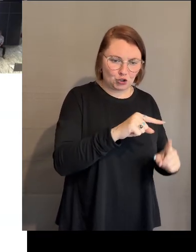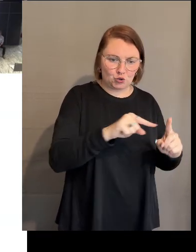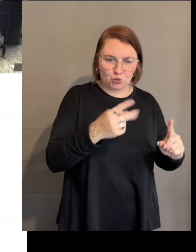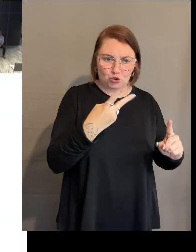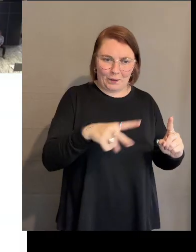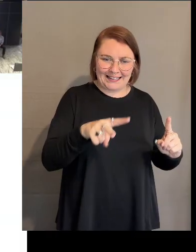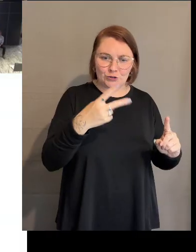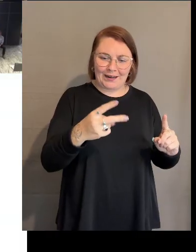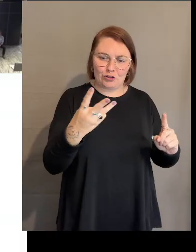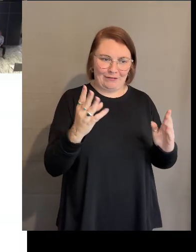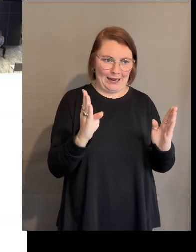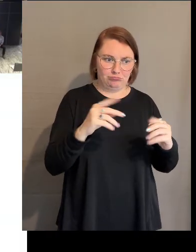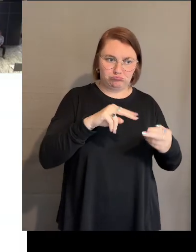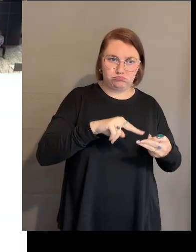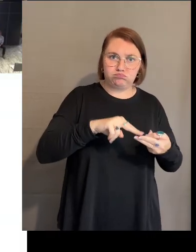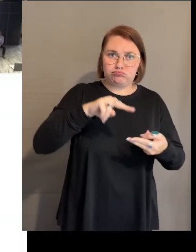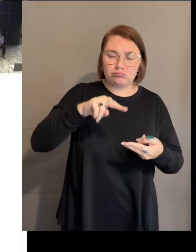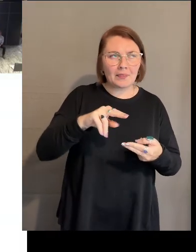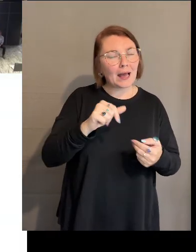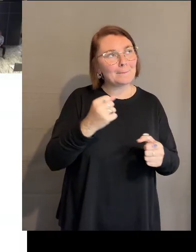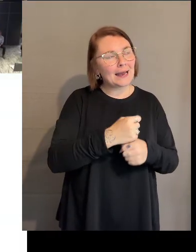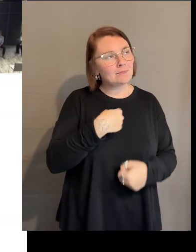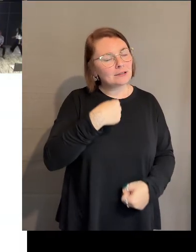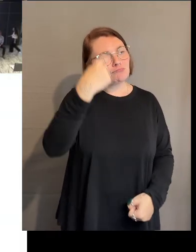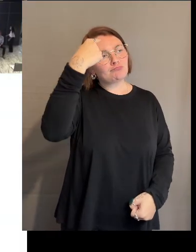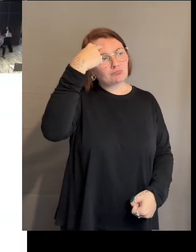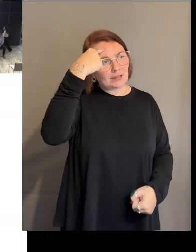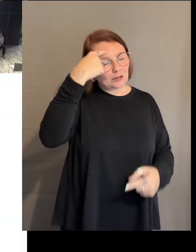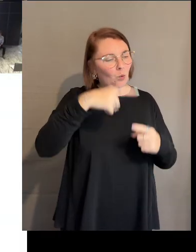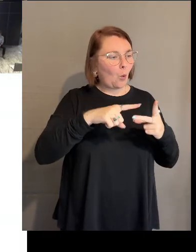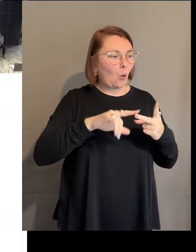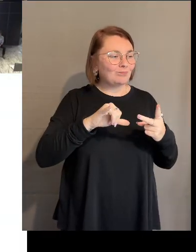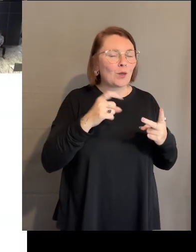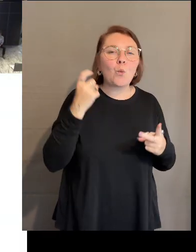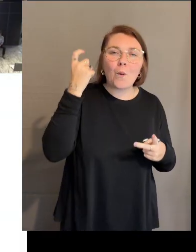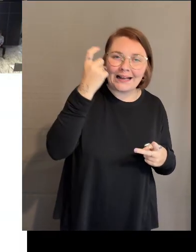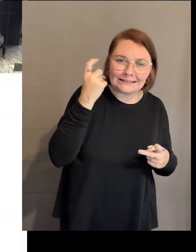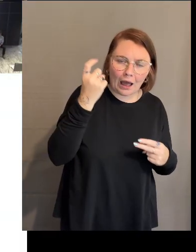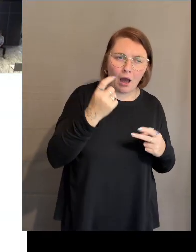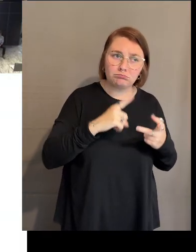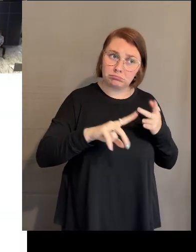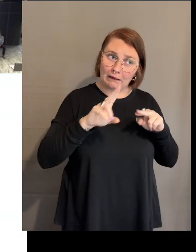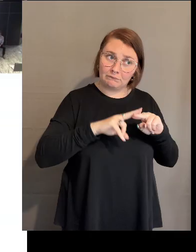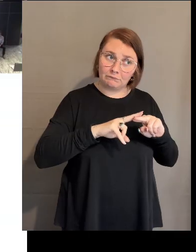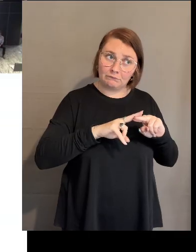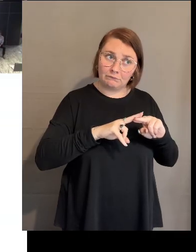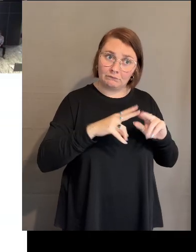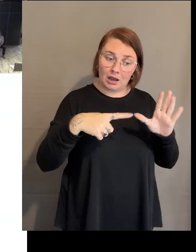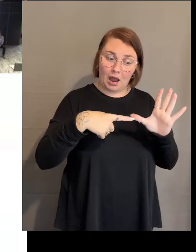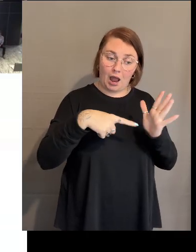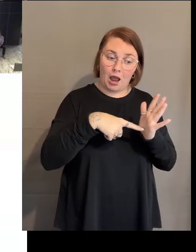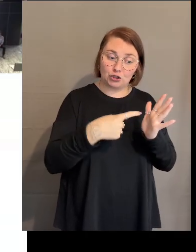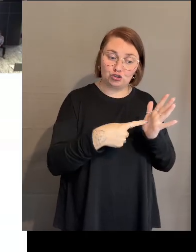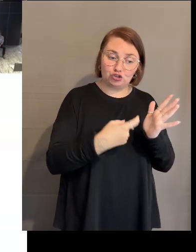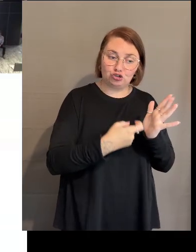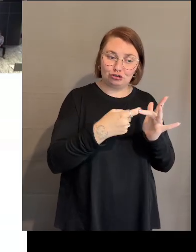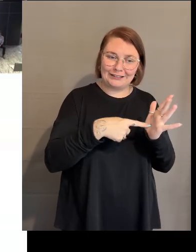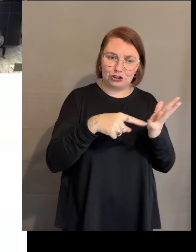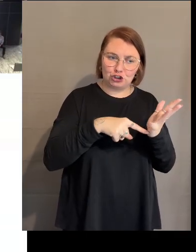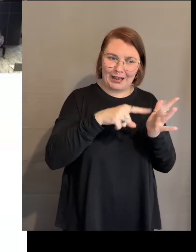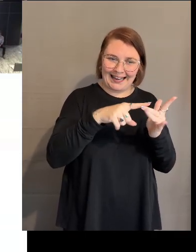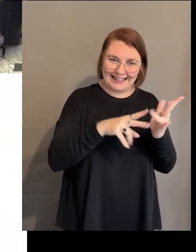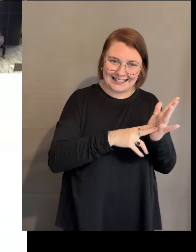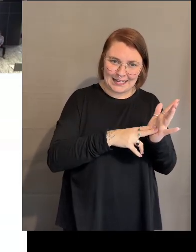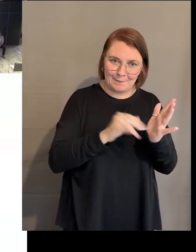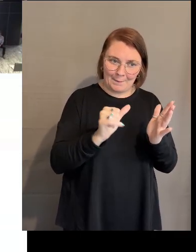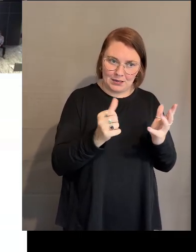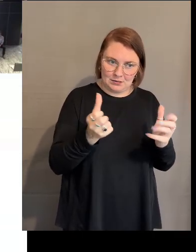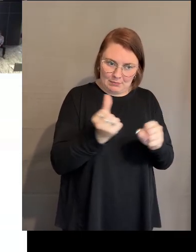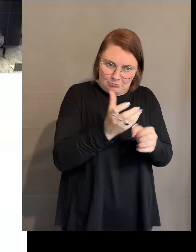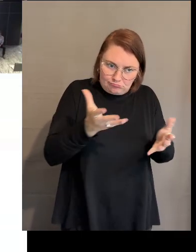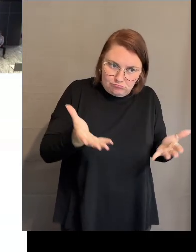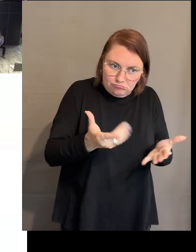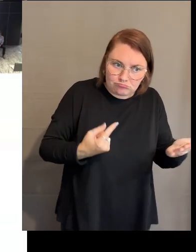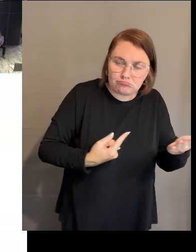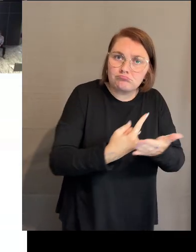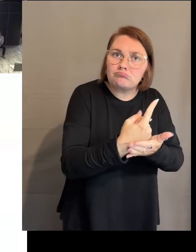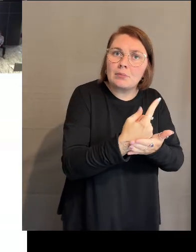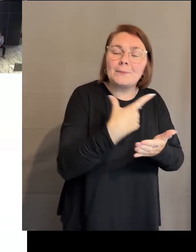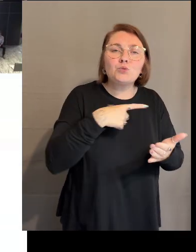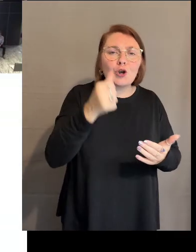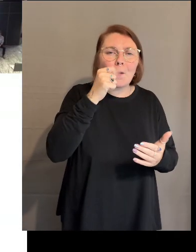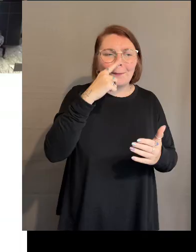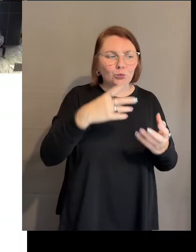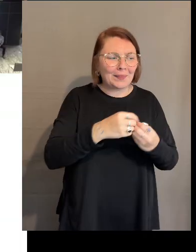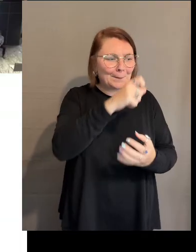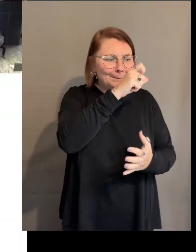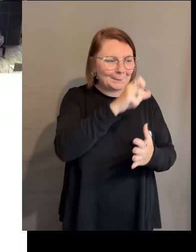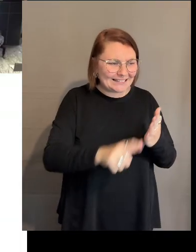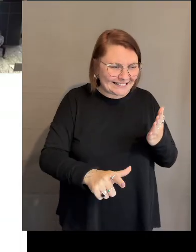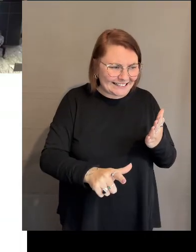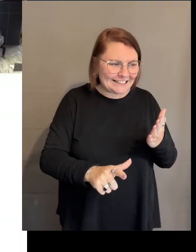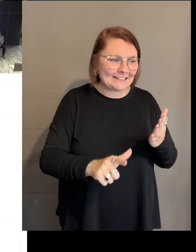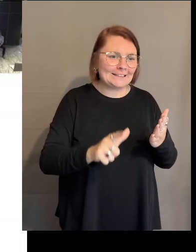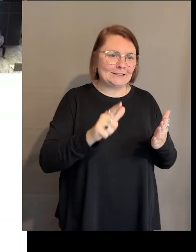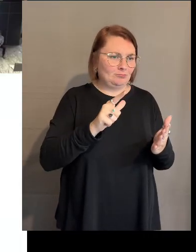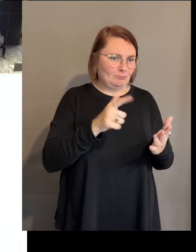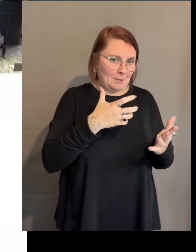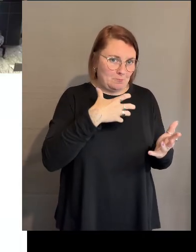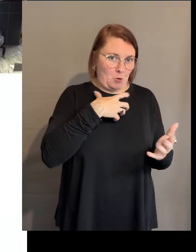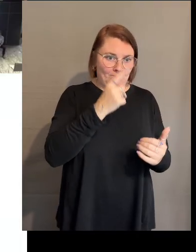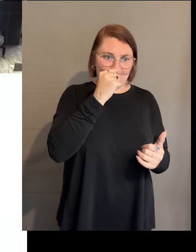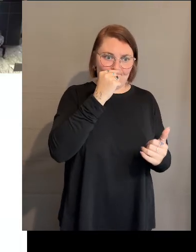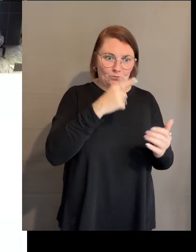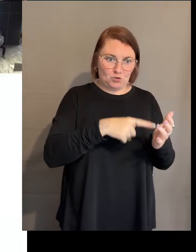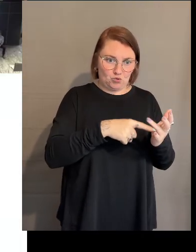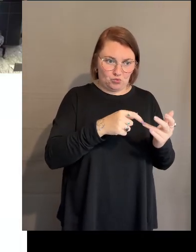And that prompted me to think, or to wonder, whether or not attrition might be, driving some of that, because we know that people with disabilities might be more susceptible to, say, COVID-19 effects.